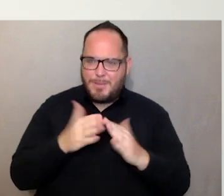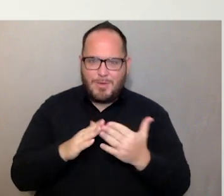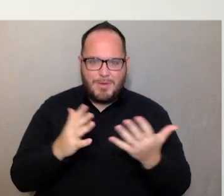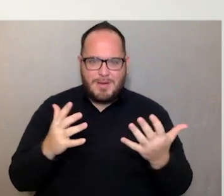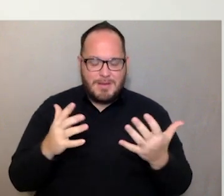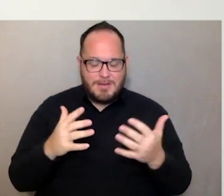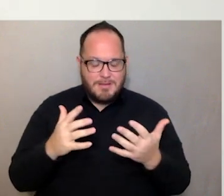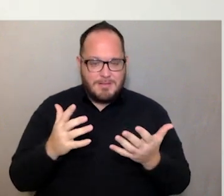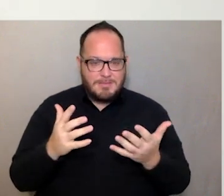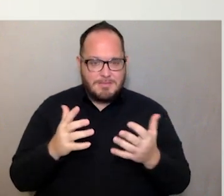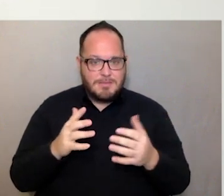A FABRIC OF EVERYONE THAT IS IN THE COMMUNITY, AND WHEN YOU